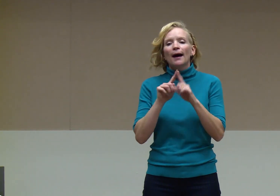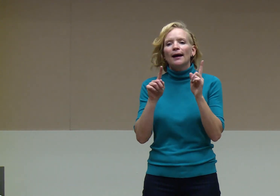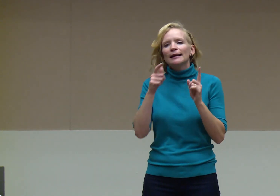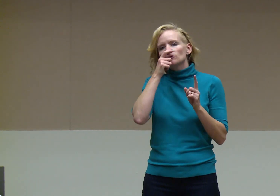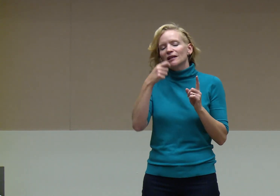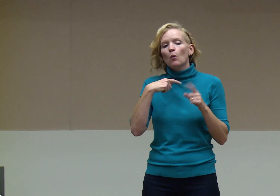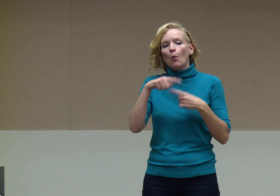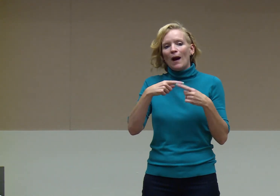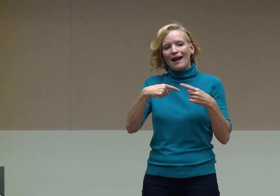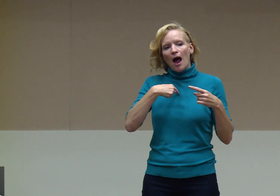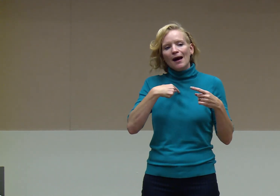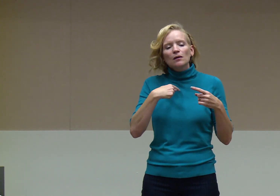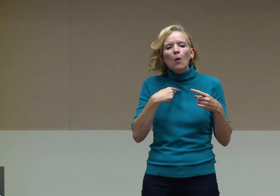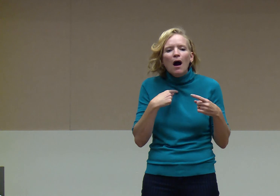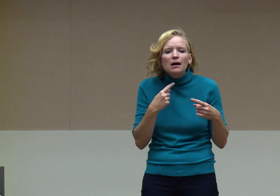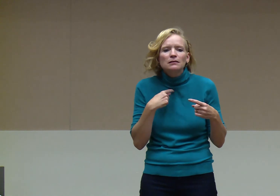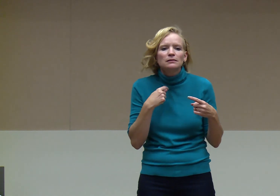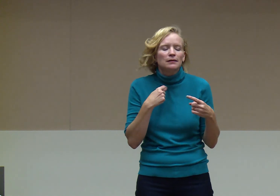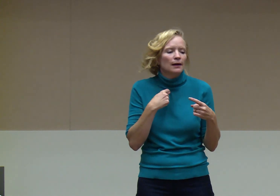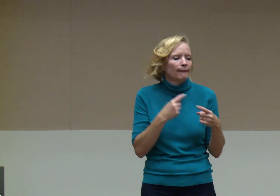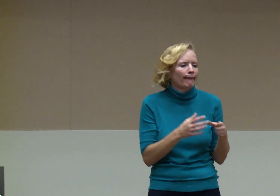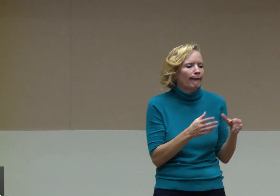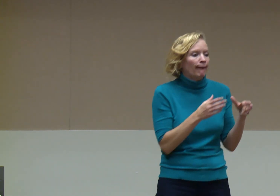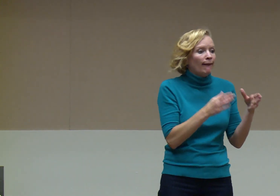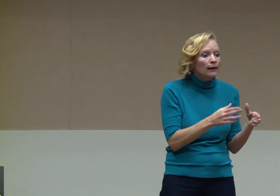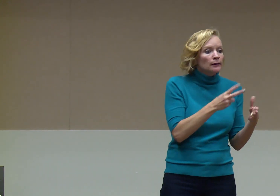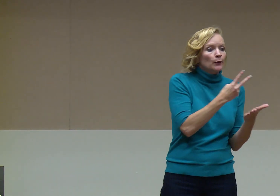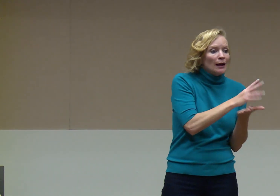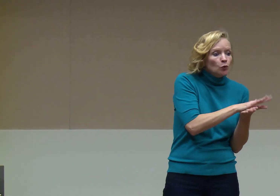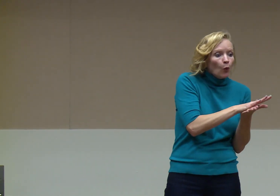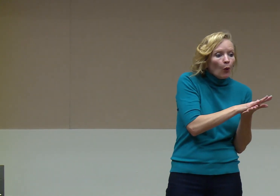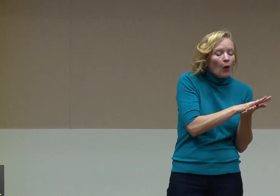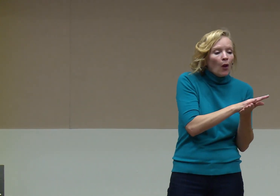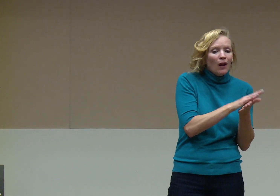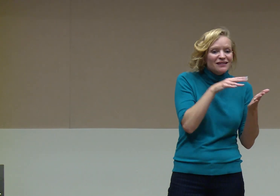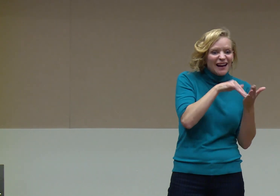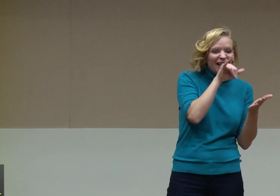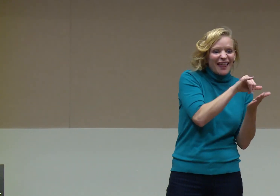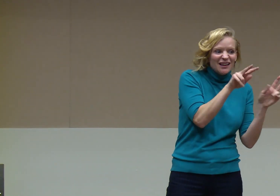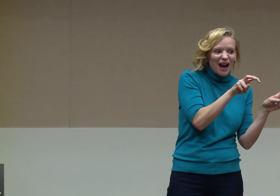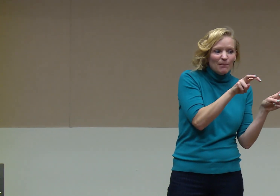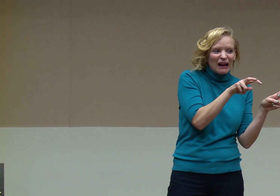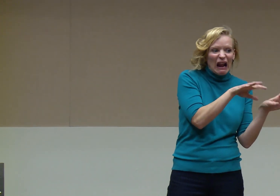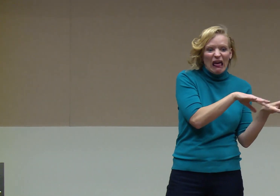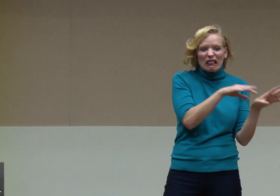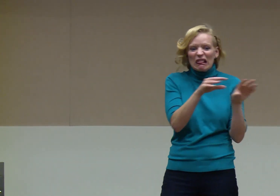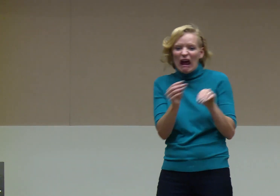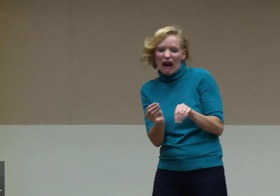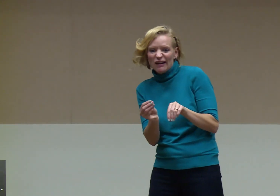The funny thing is when I was, you know, in graduate school and studying a certain topic,